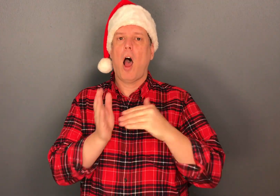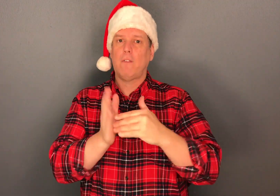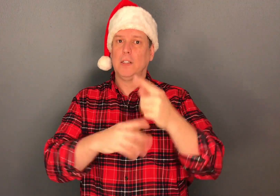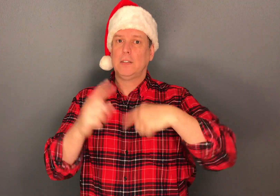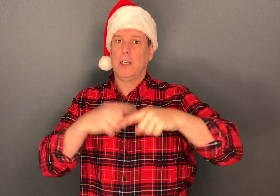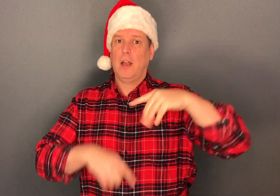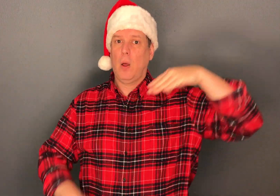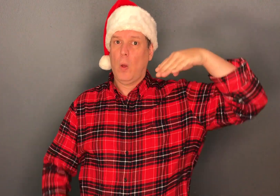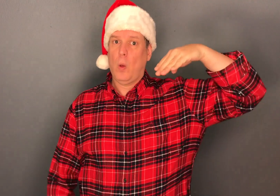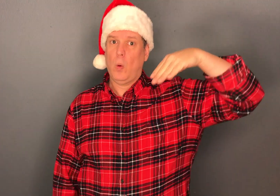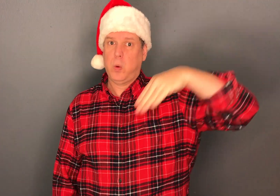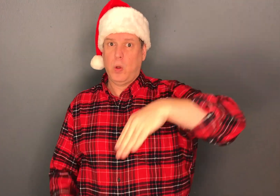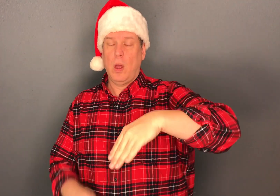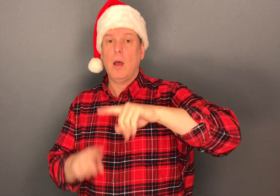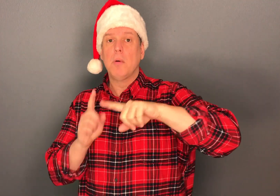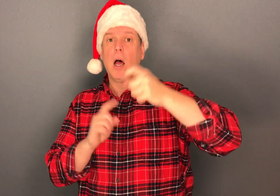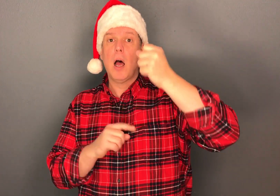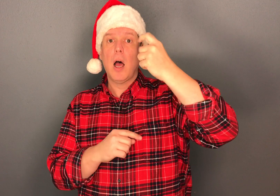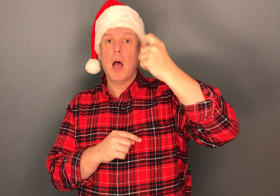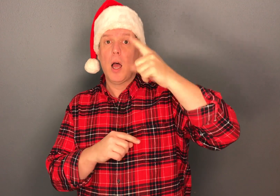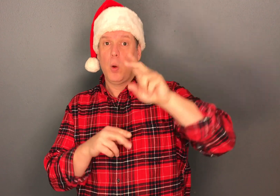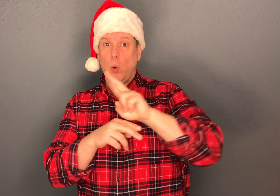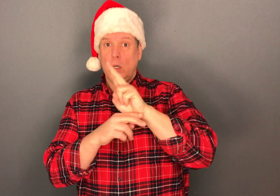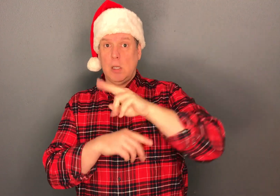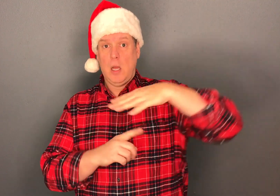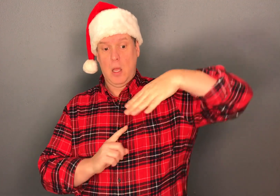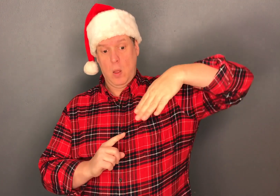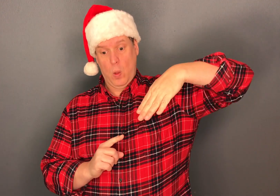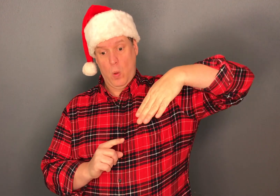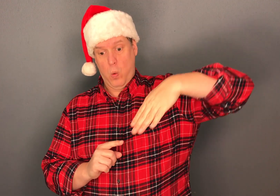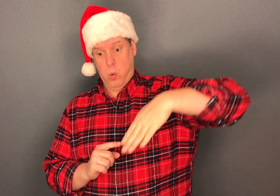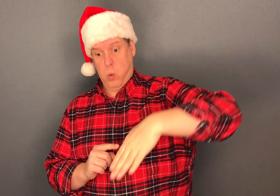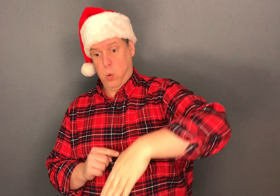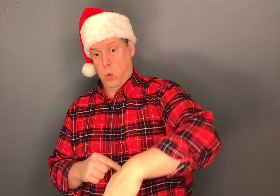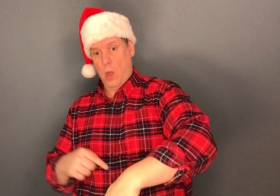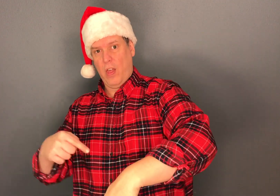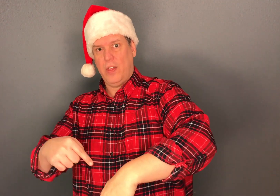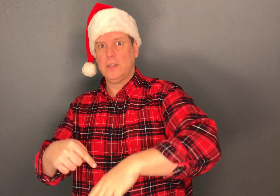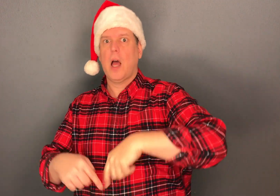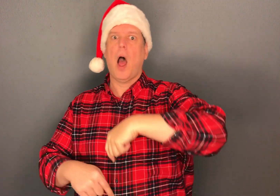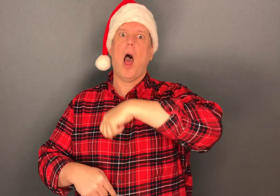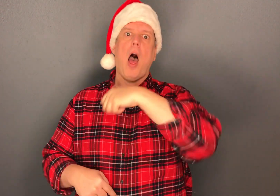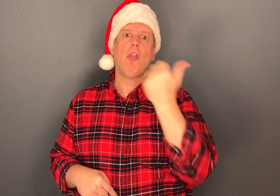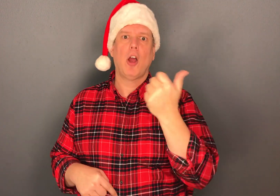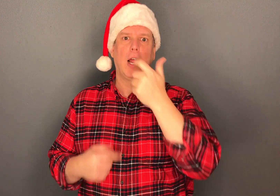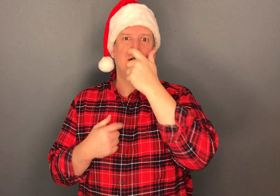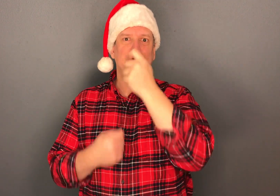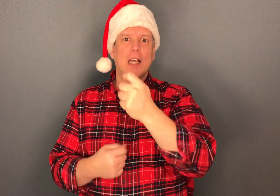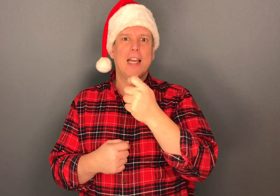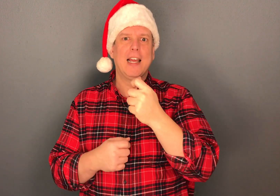for sledding often you'll see a sign like this for sled but this is another